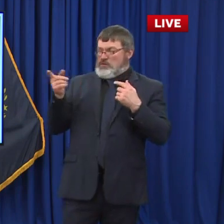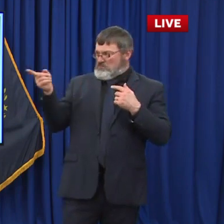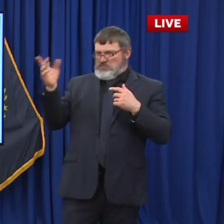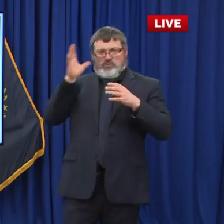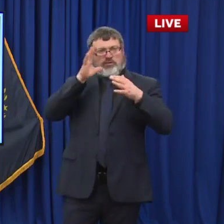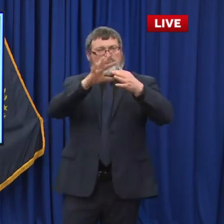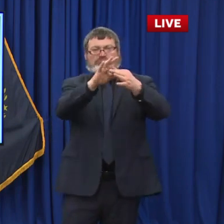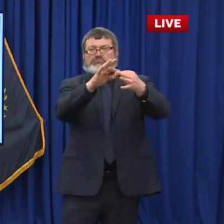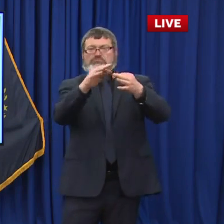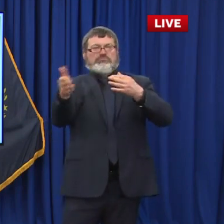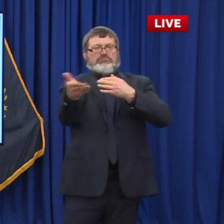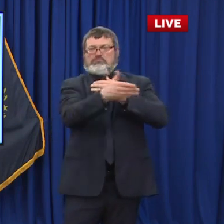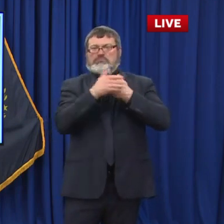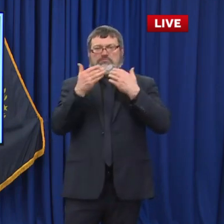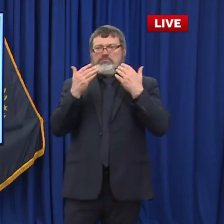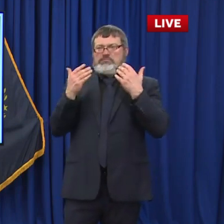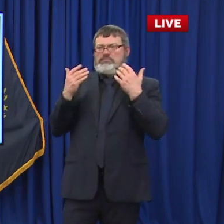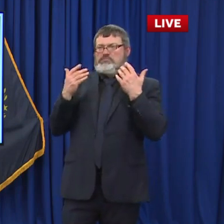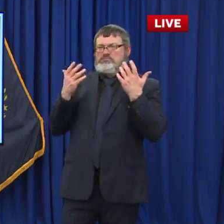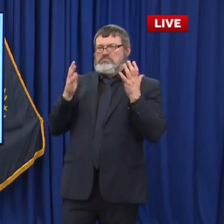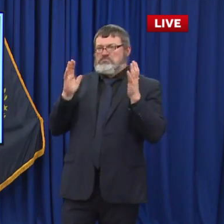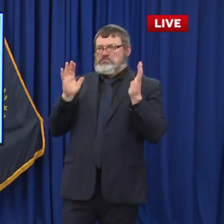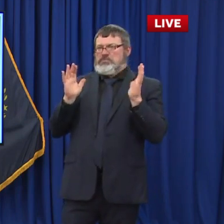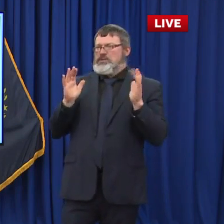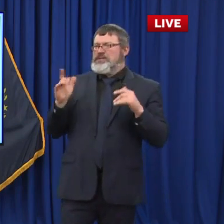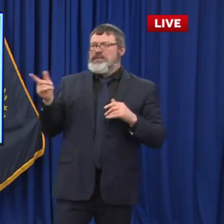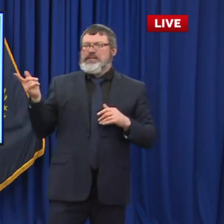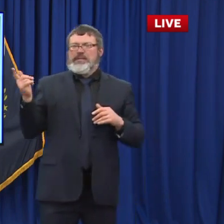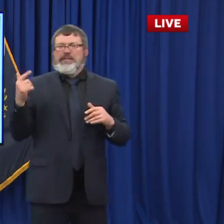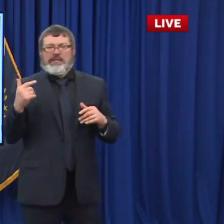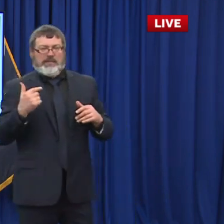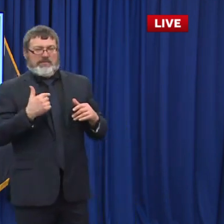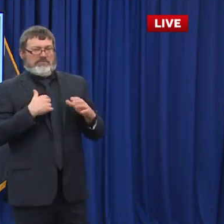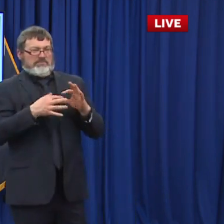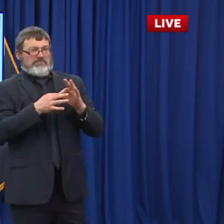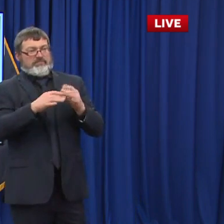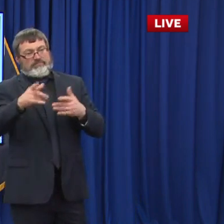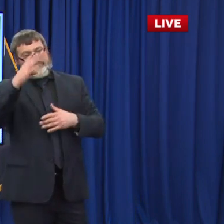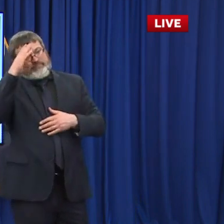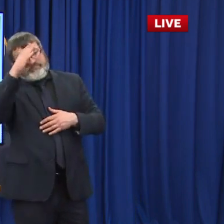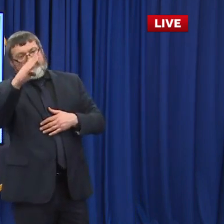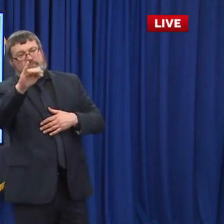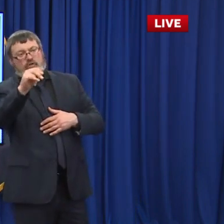WHO WANTS TO LEAVE THE REPUBLICAN PARTY? BYE.